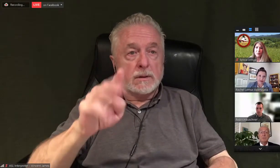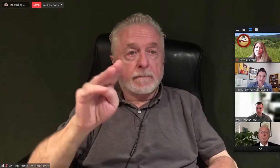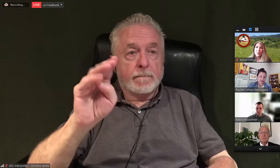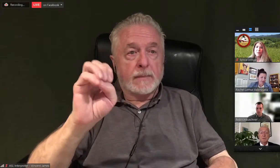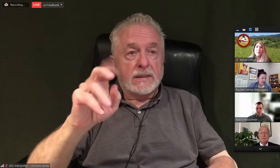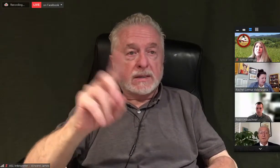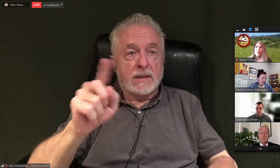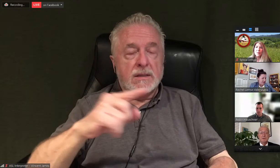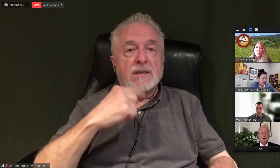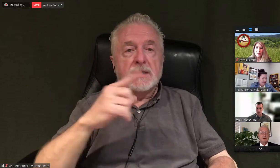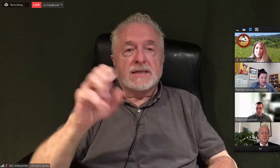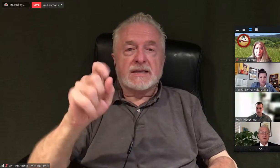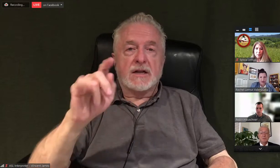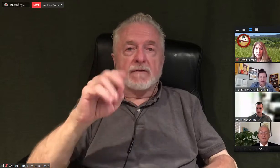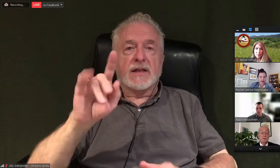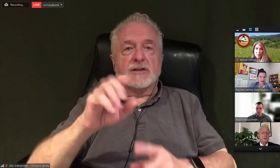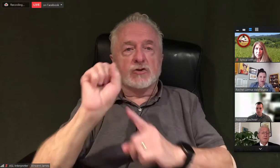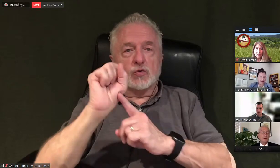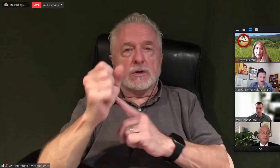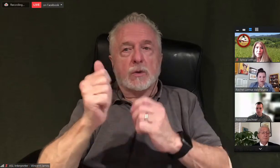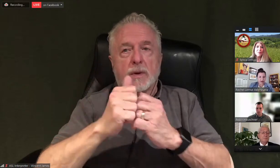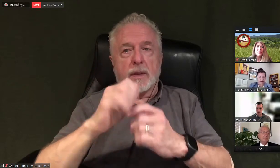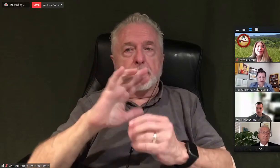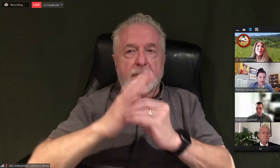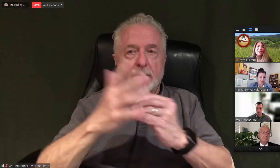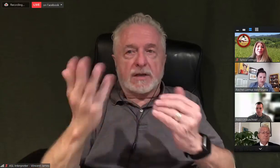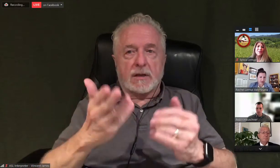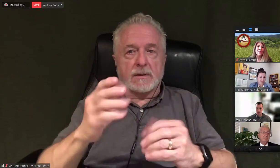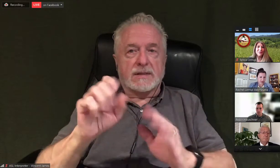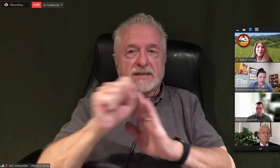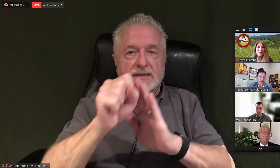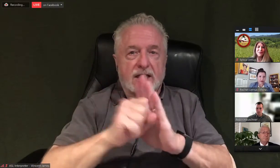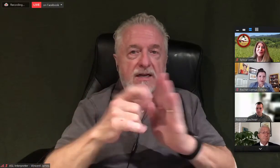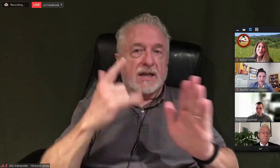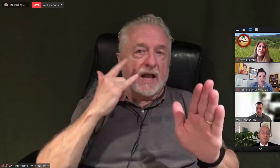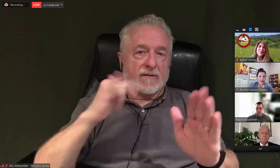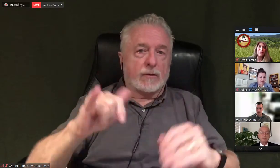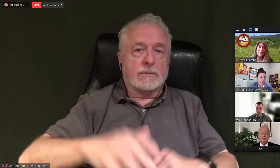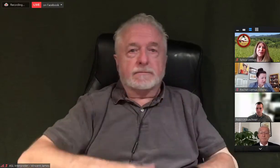a state of the situation with the pandemic here in the state of California.